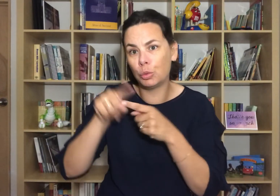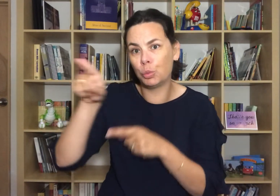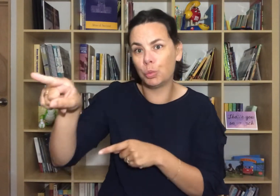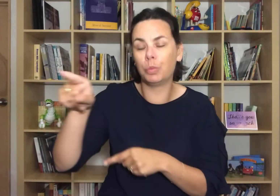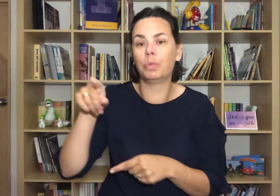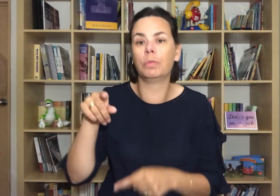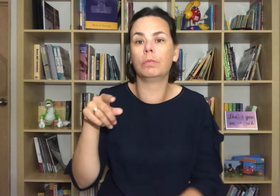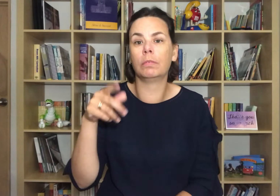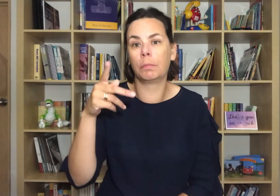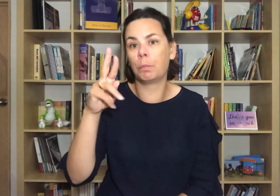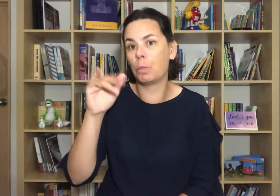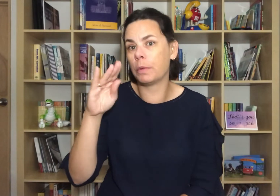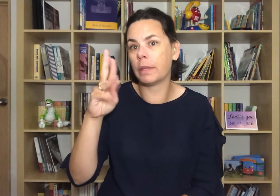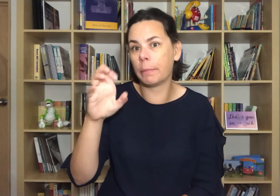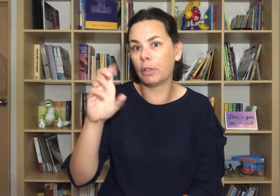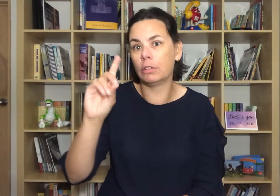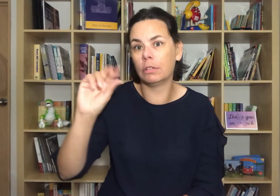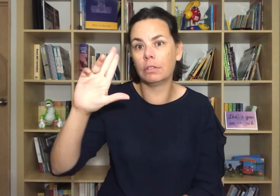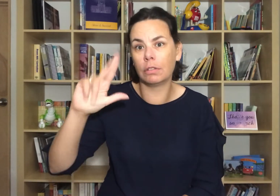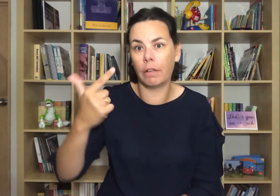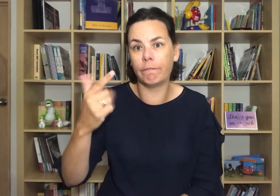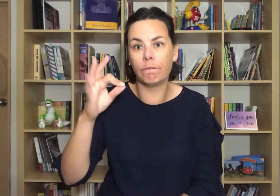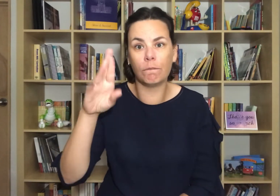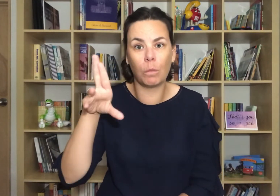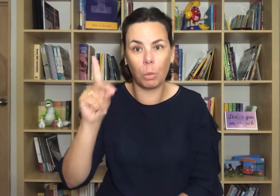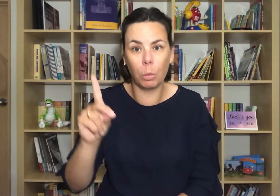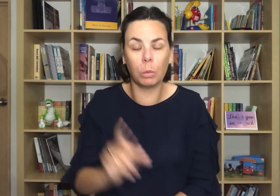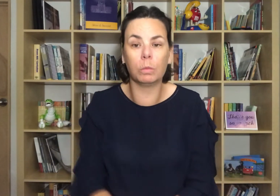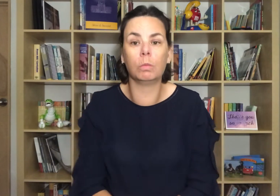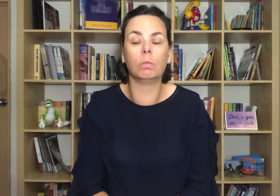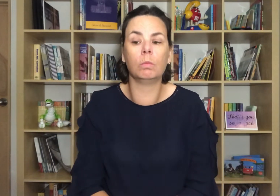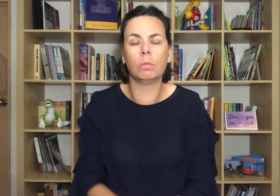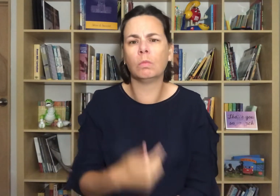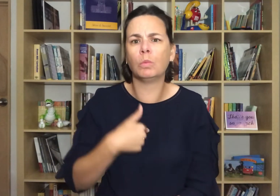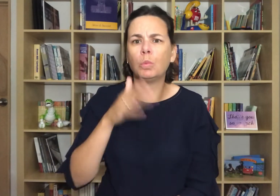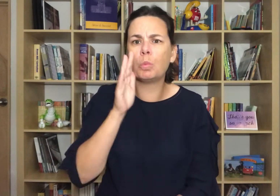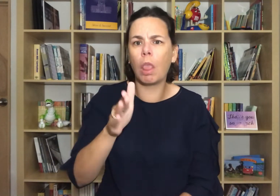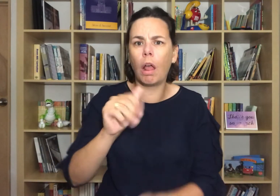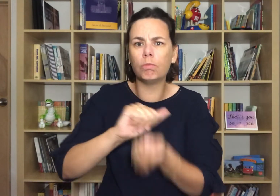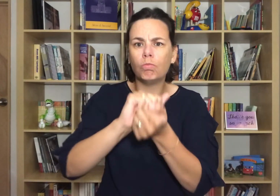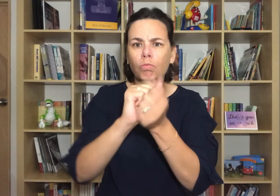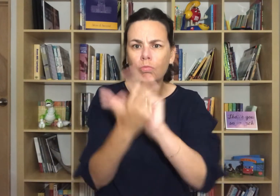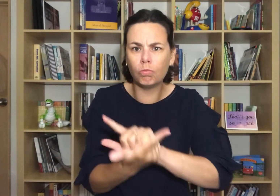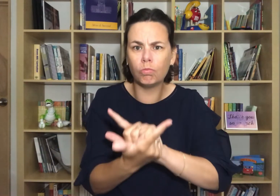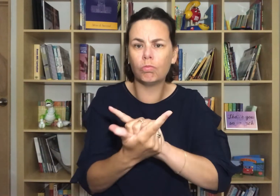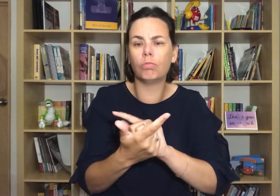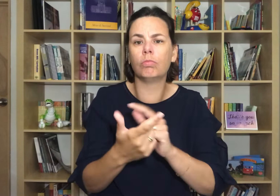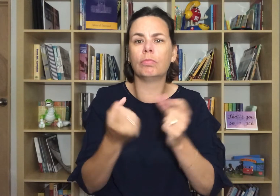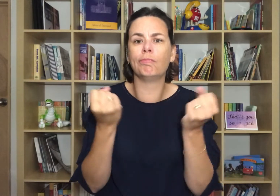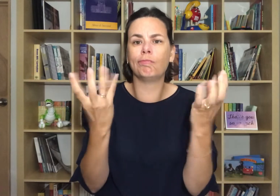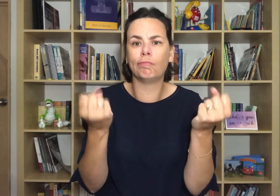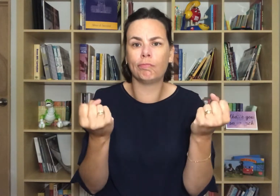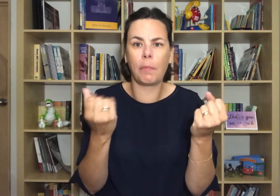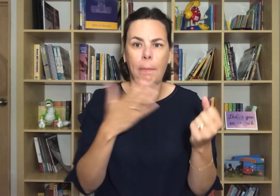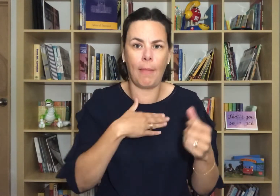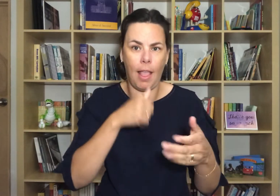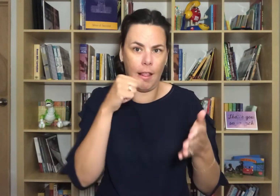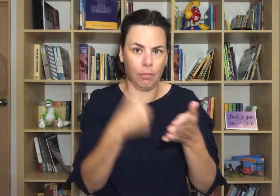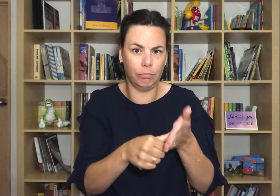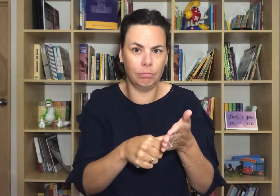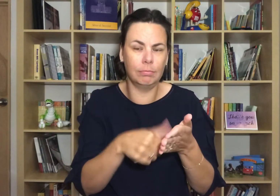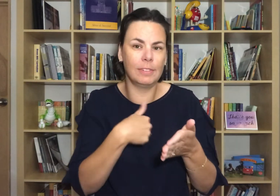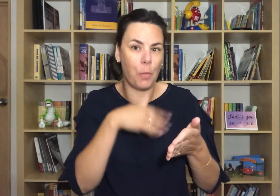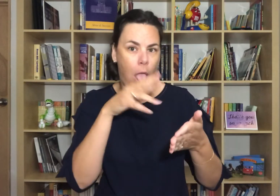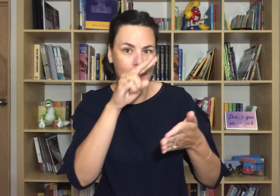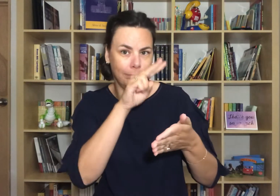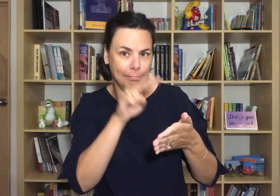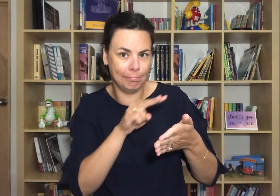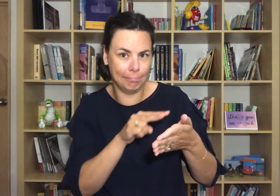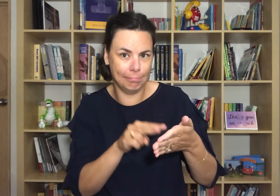my concerns. I will translate my letter to Premier Doug Ford, read it to you...